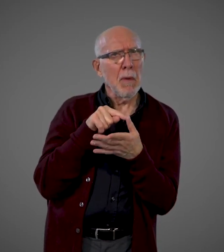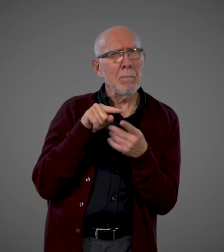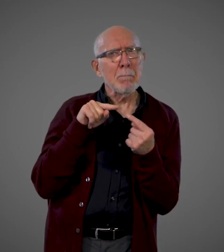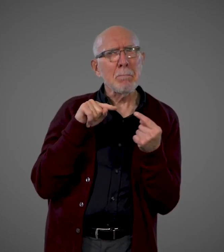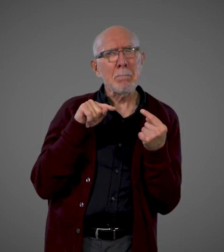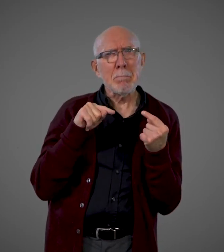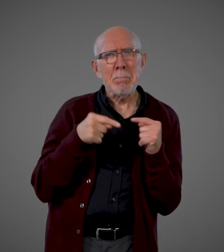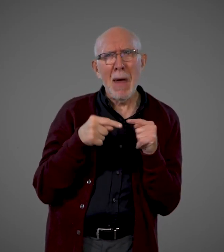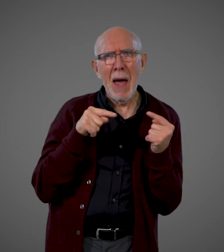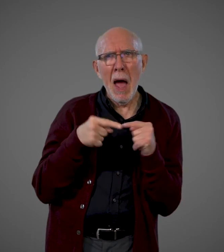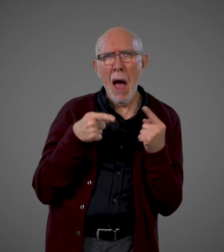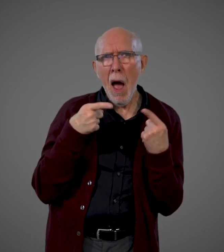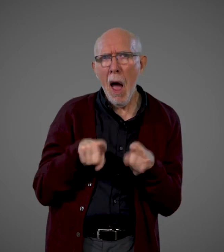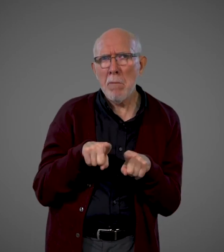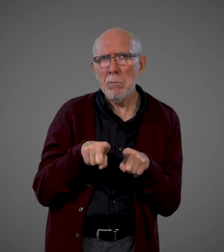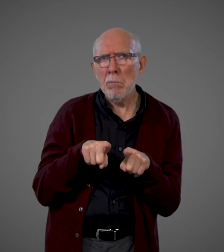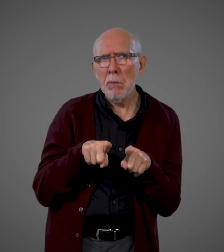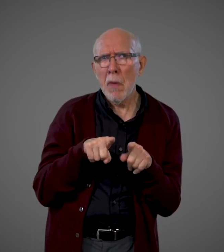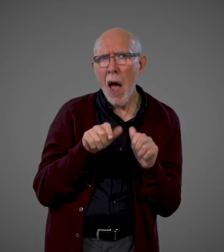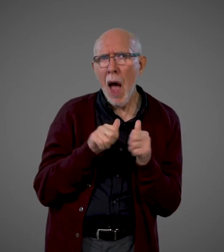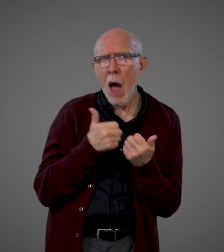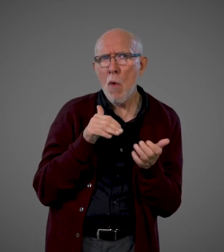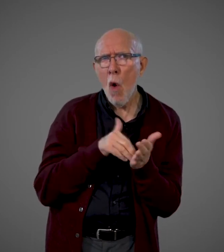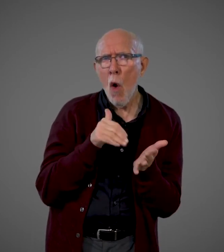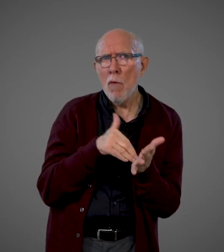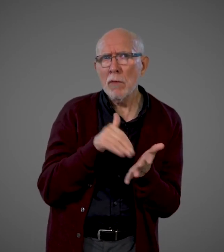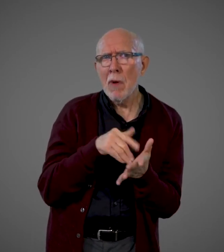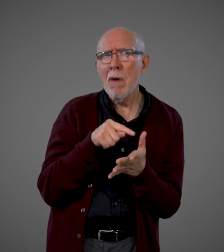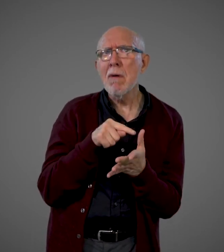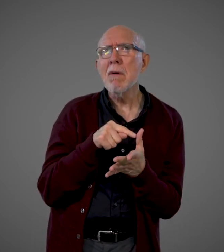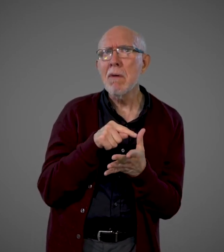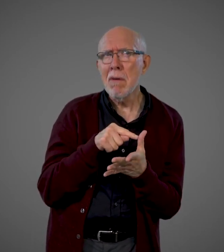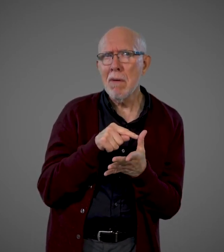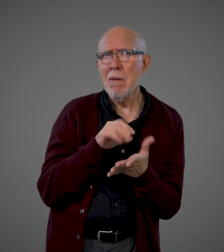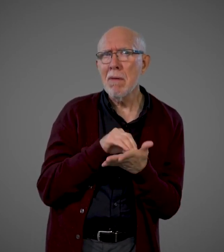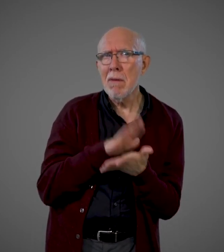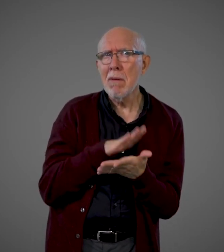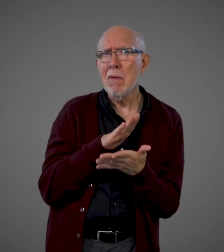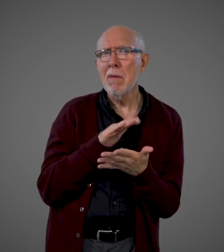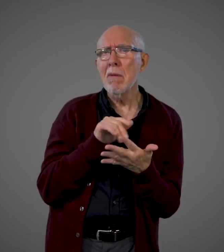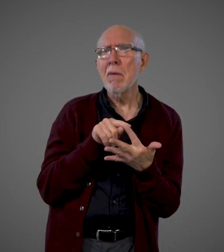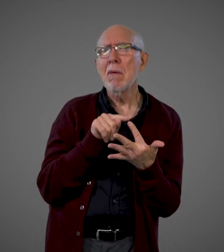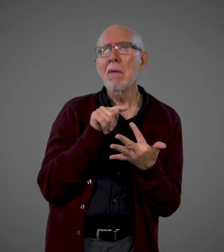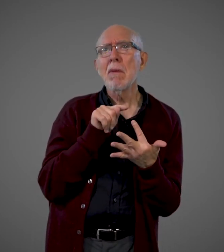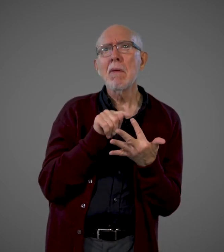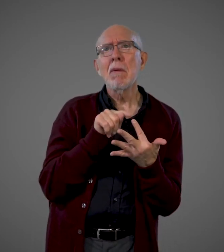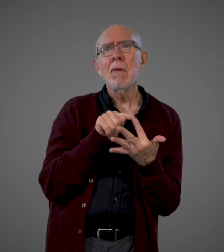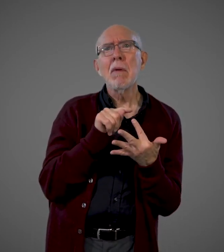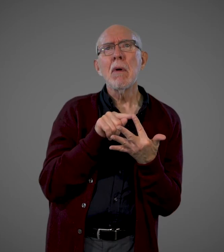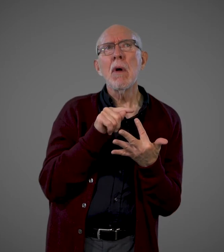How often your pain occurs. Why the pain occurs.